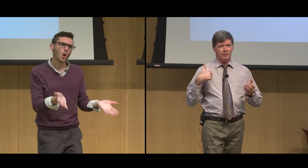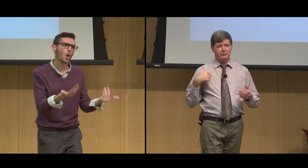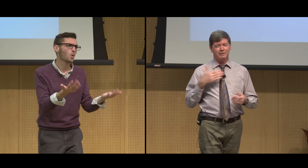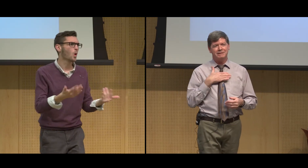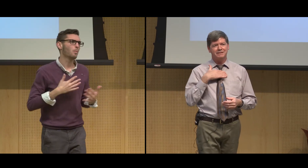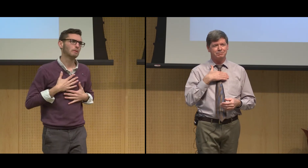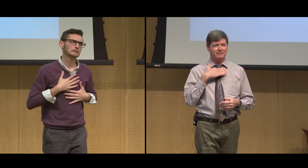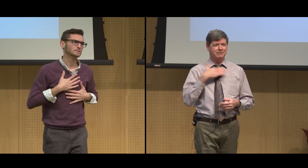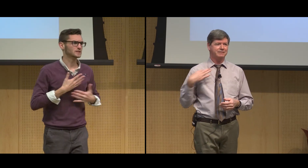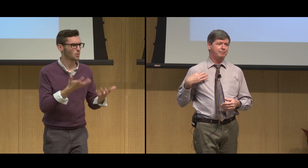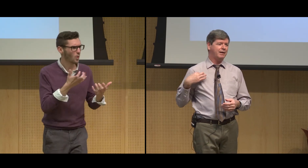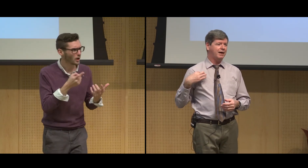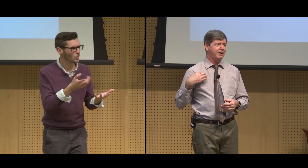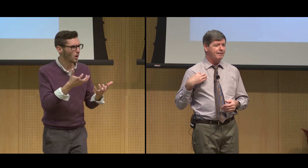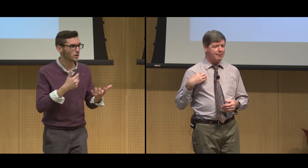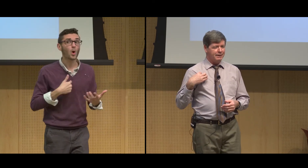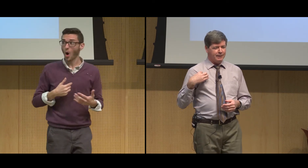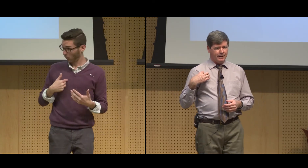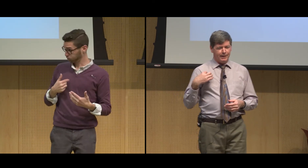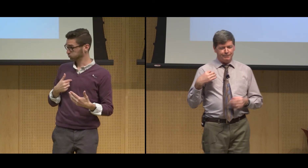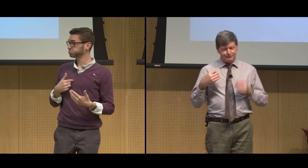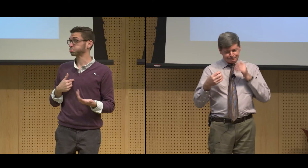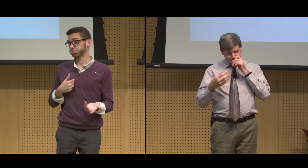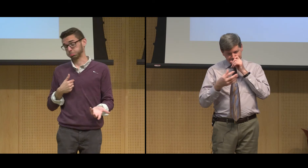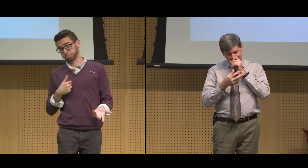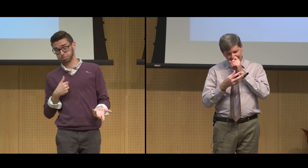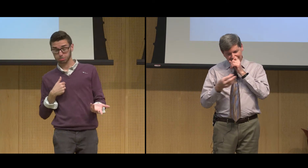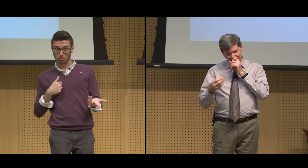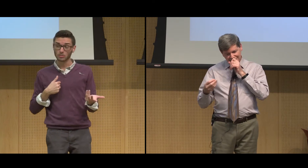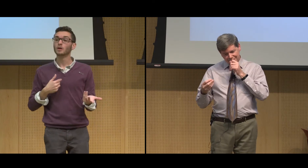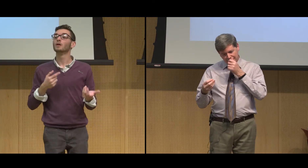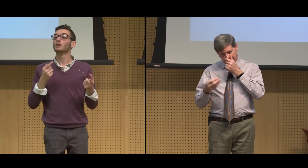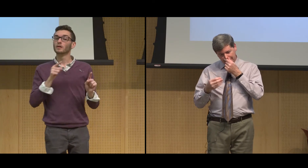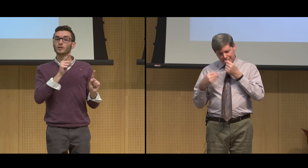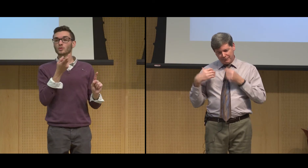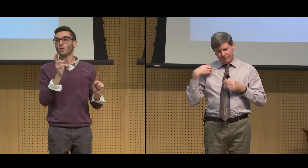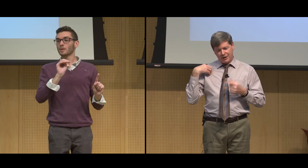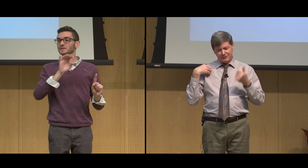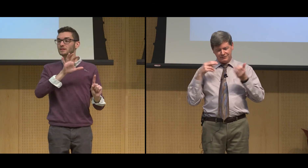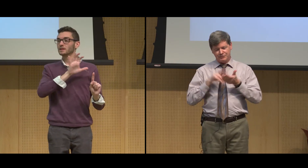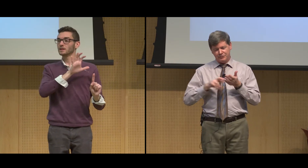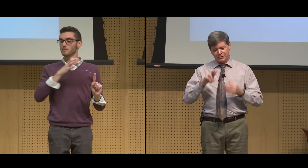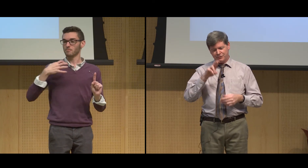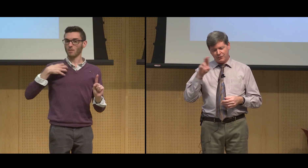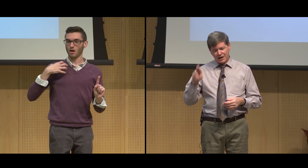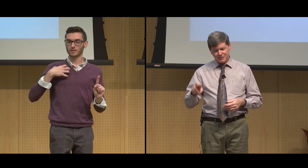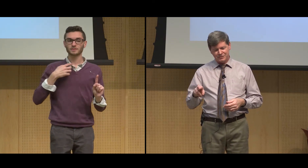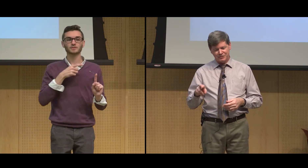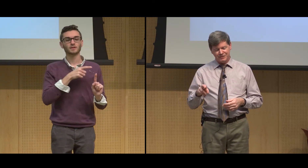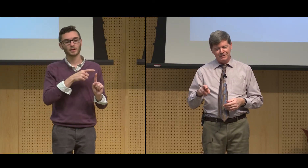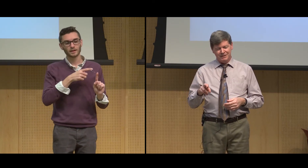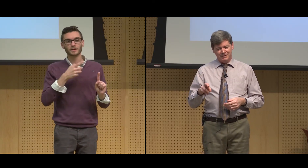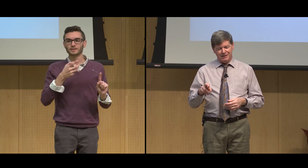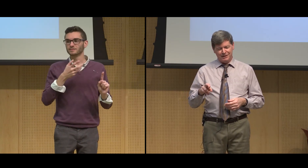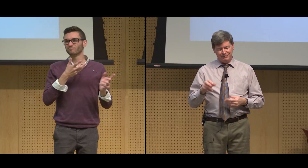who really encouraged me "Please, please, please apply," and, uh, my boss at the University of Rochester,